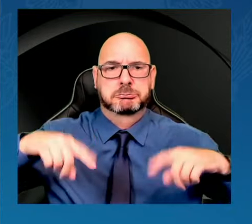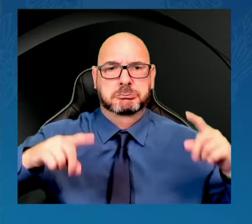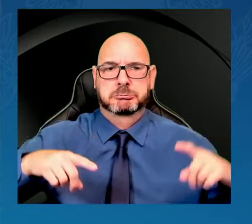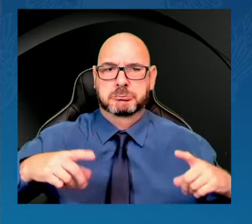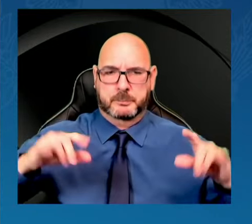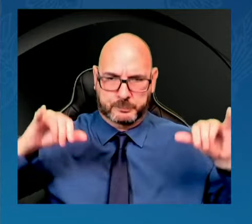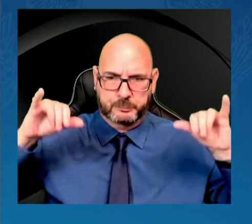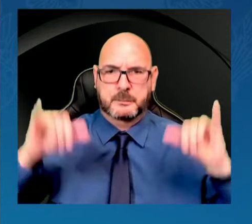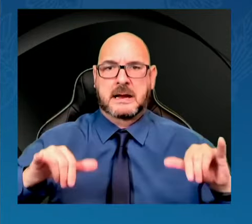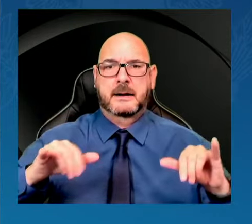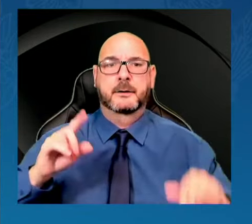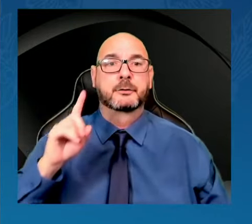And this is a racial bias issue.